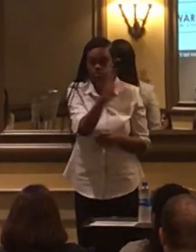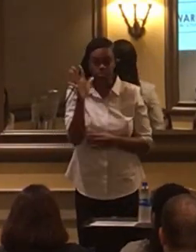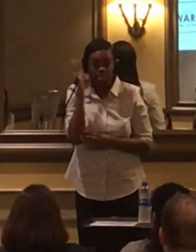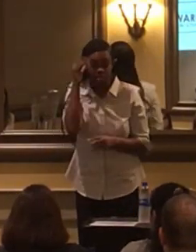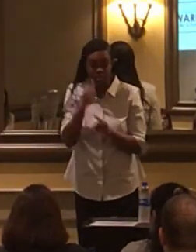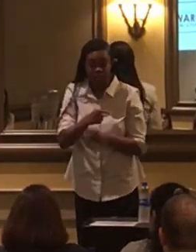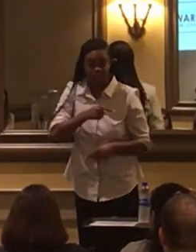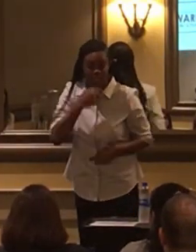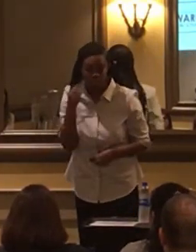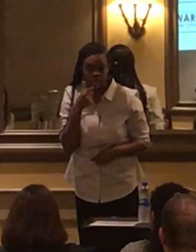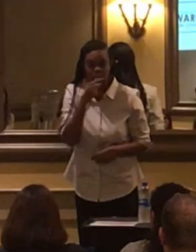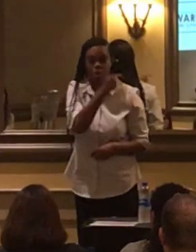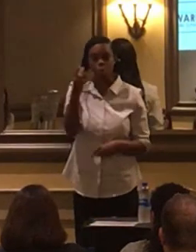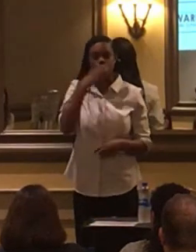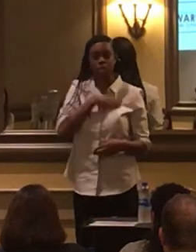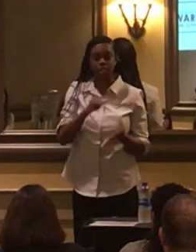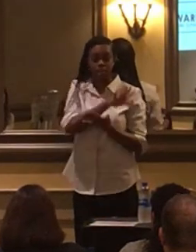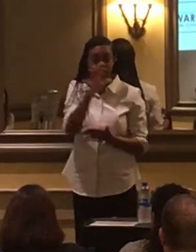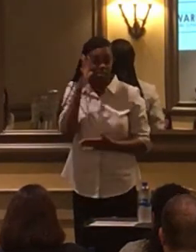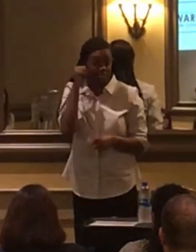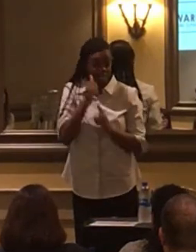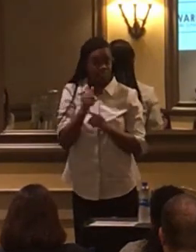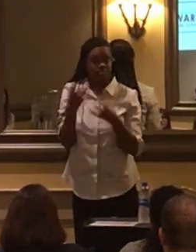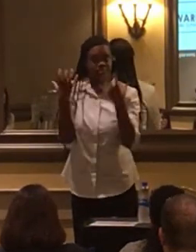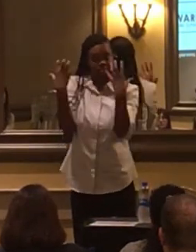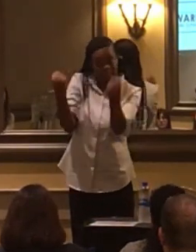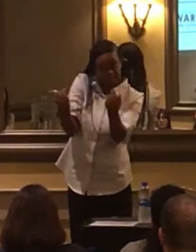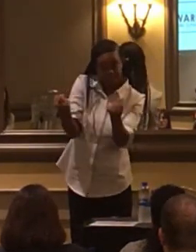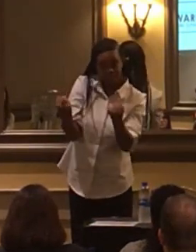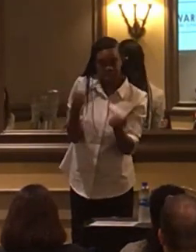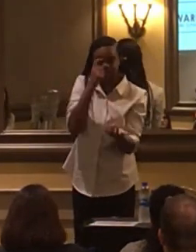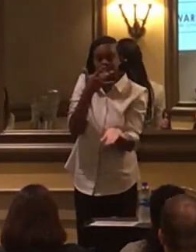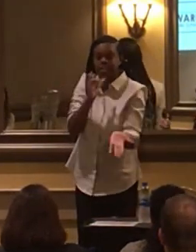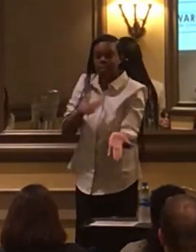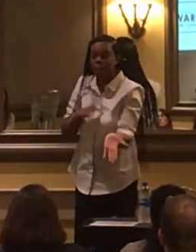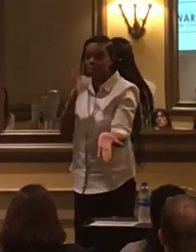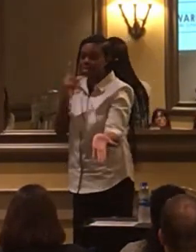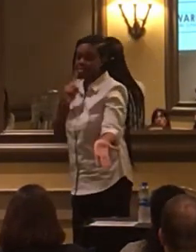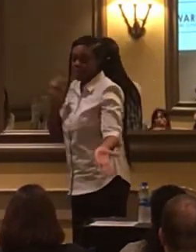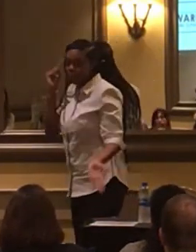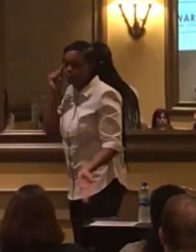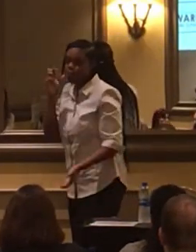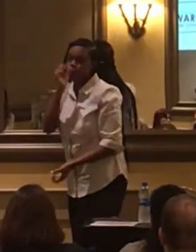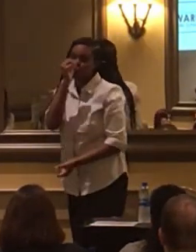And they'll think that's not fair because my parents here and they want their parents